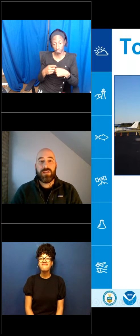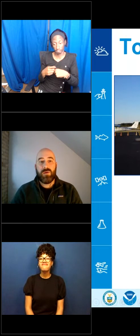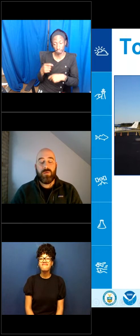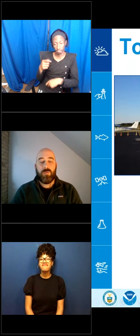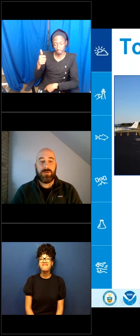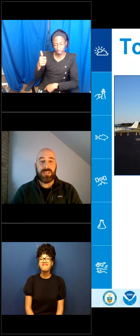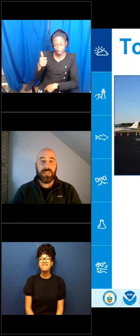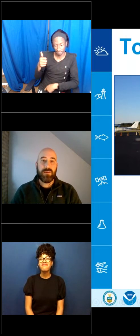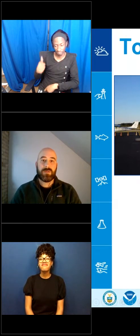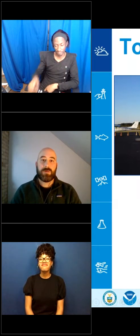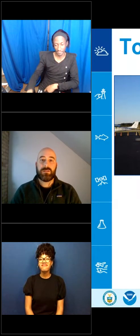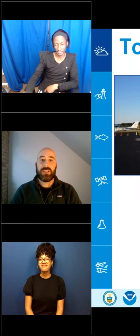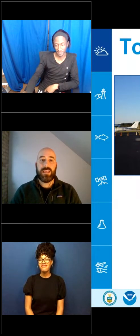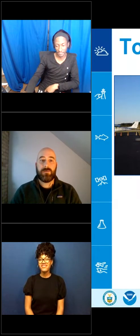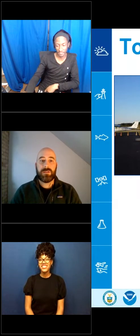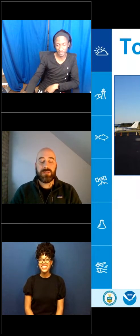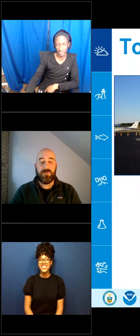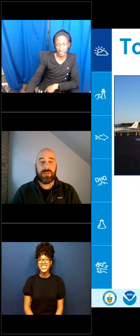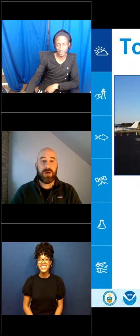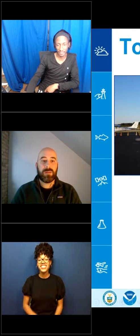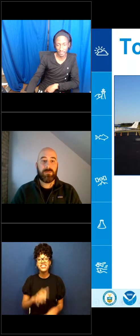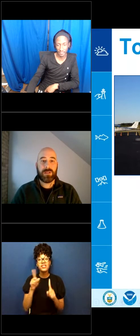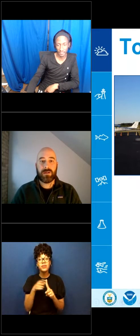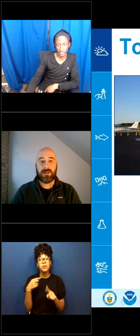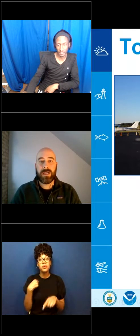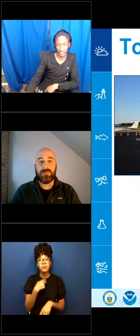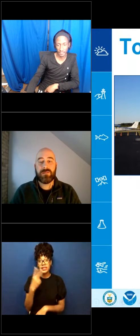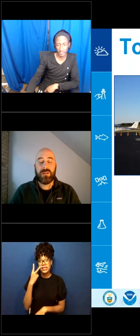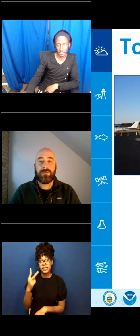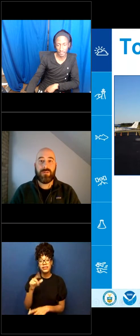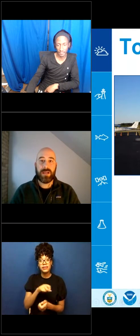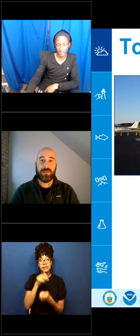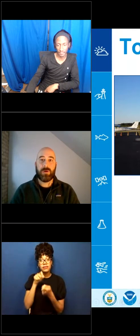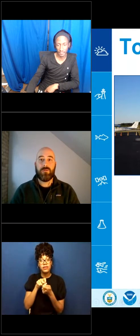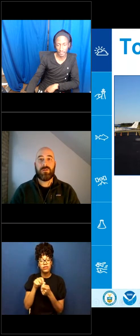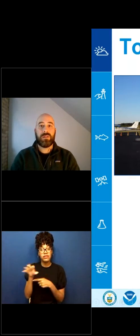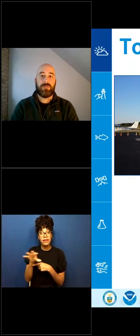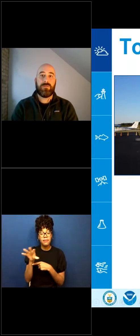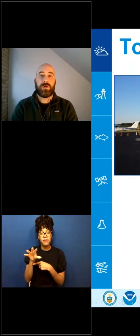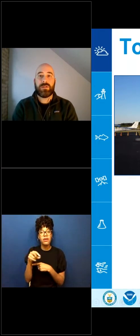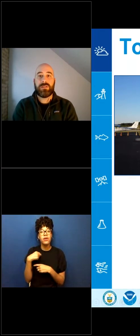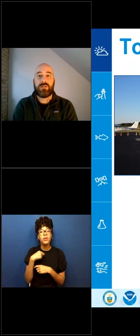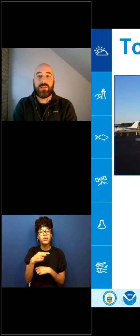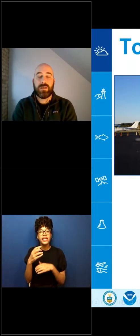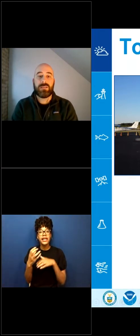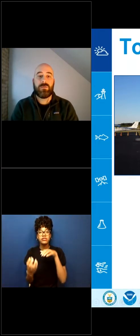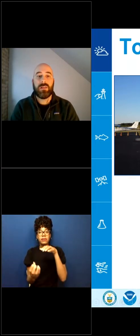And so when we take those special cameras, we can mount them on aircraft and fly them over the different parts of the Great Lakes.